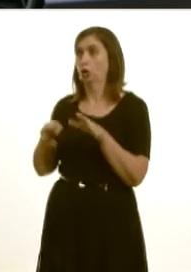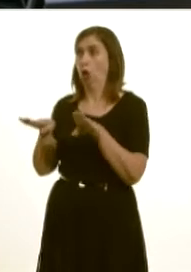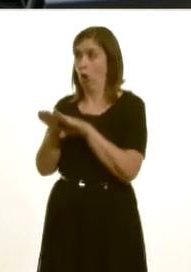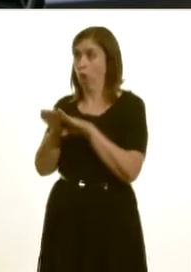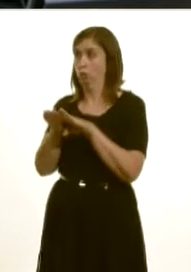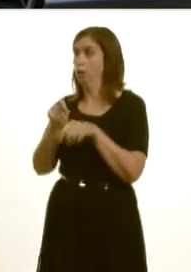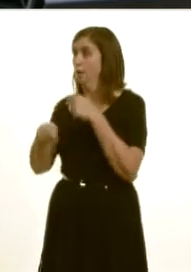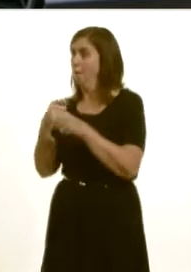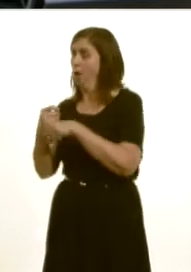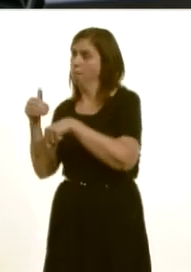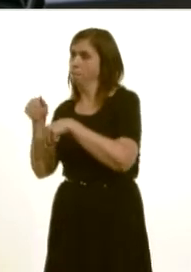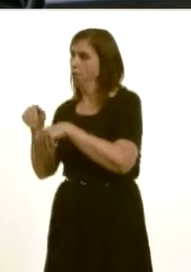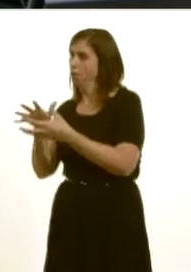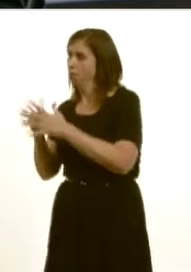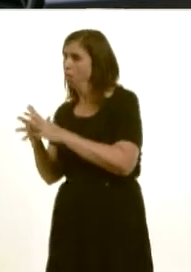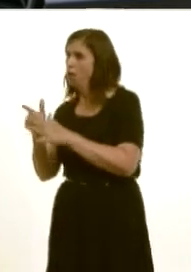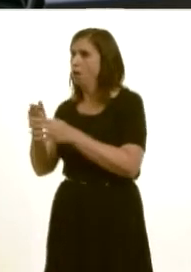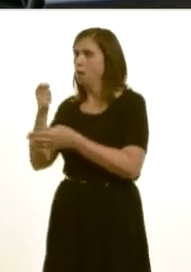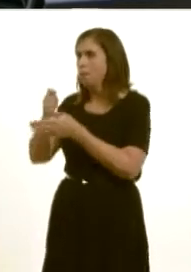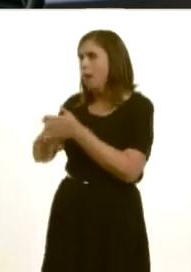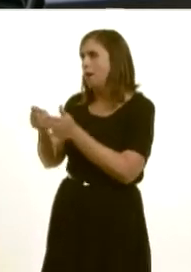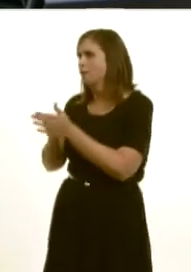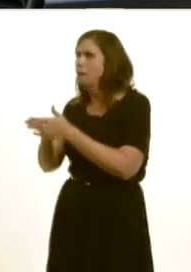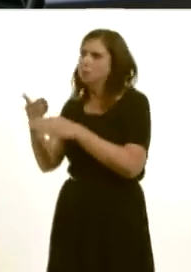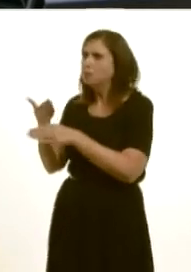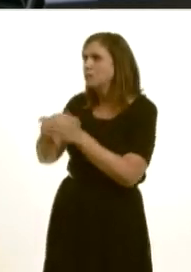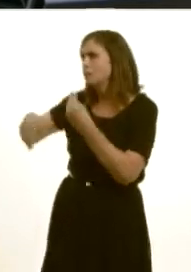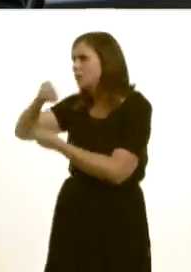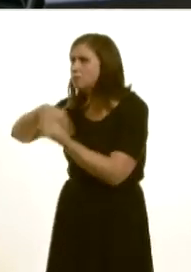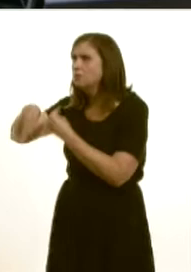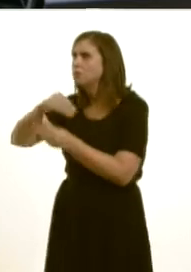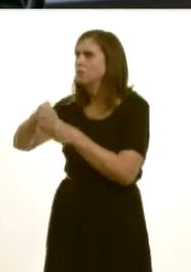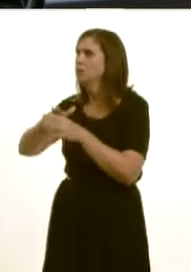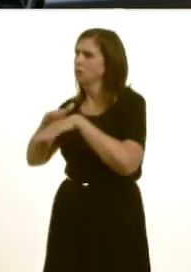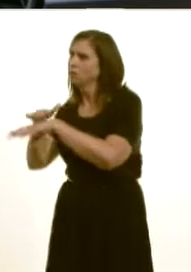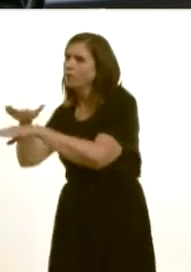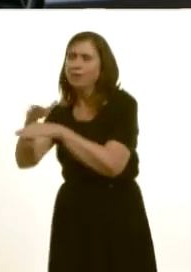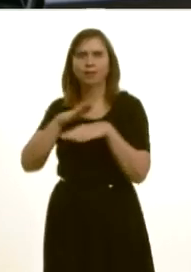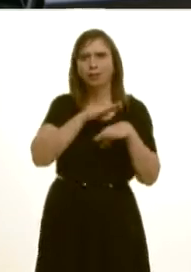on local trade. It is too early yet to draw any strong conclusions. There are early indications